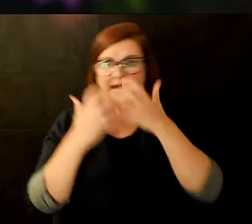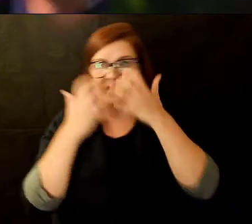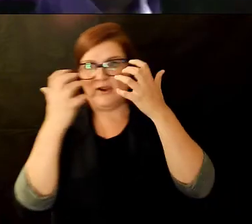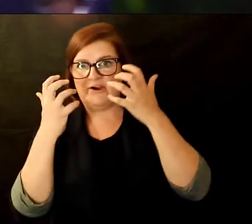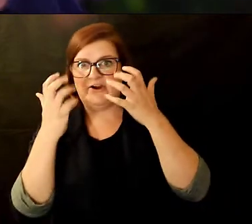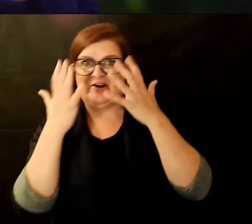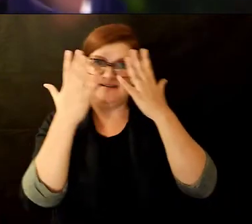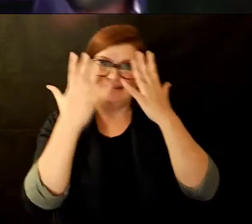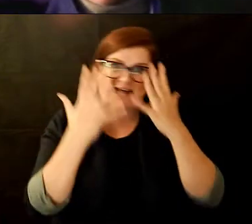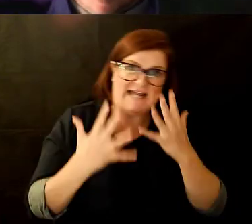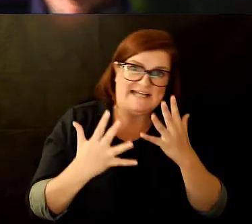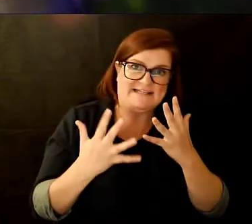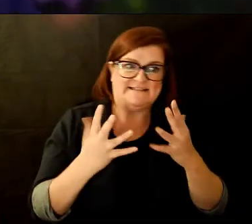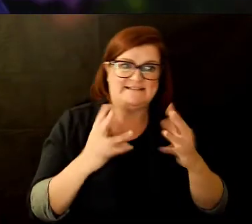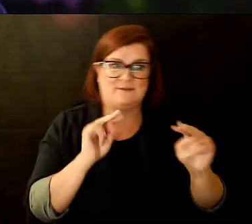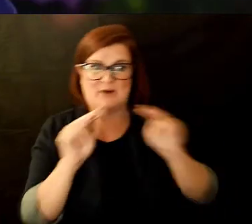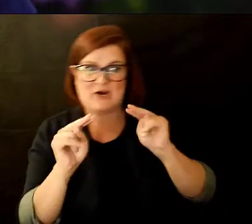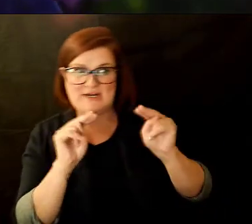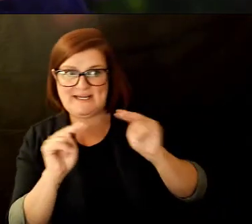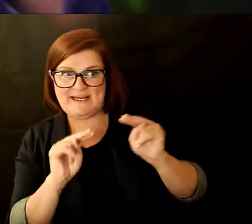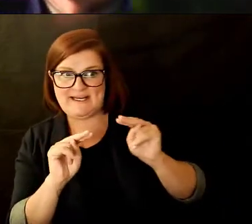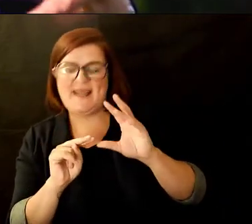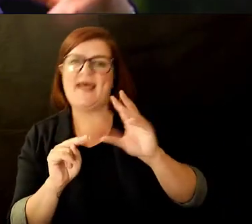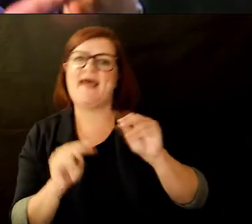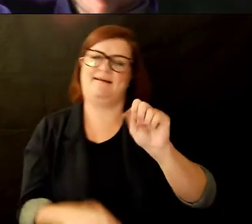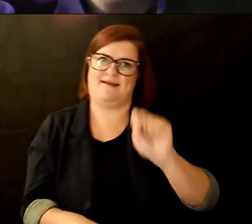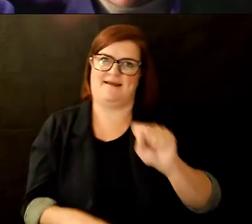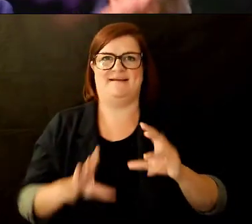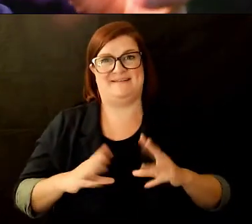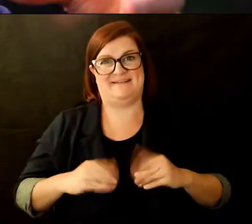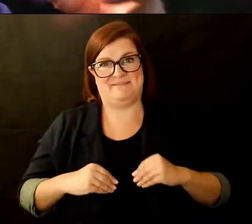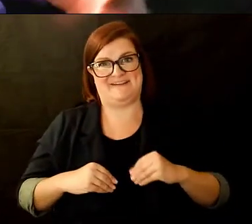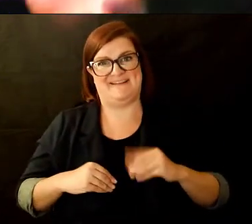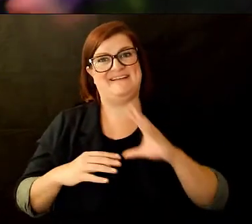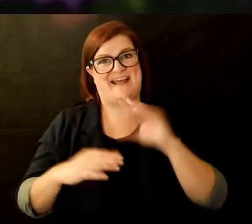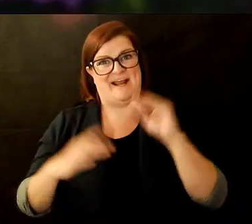bargaining, and yes, acceptance and hope as people